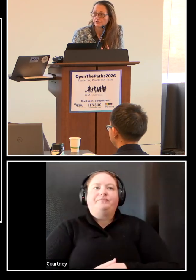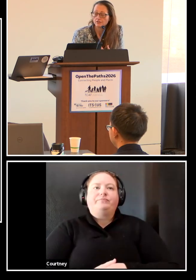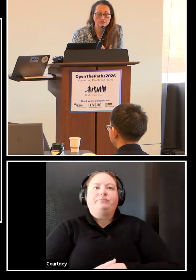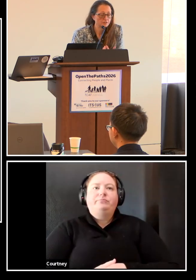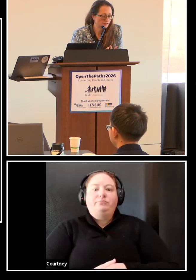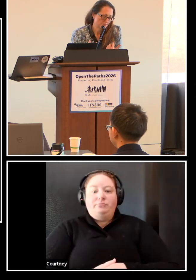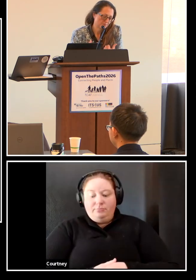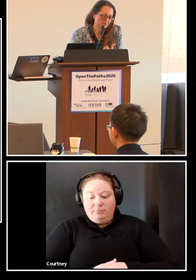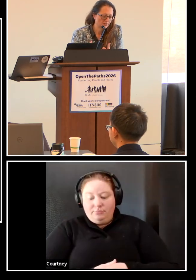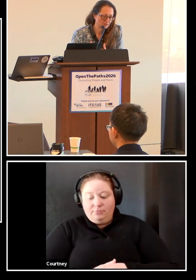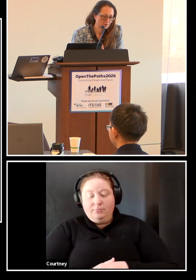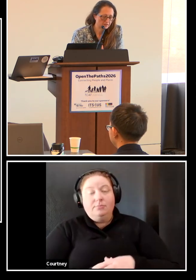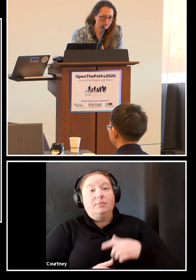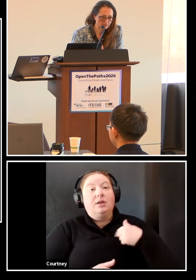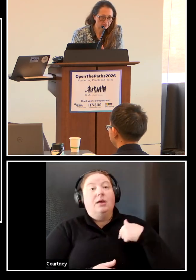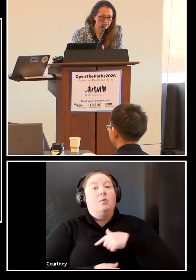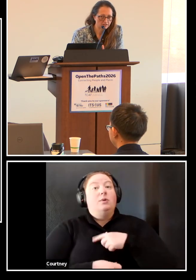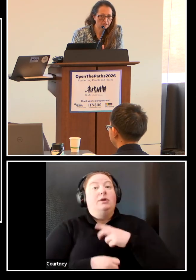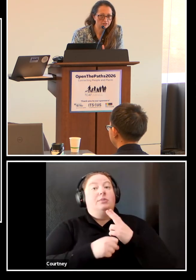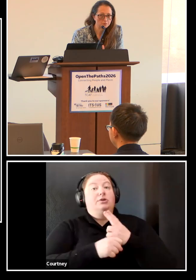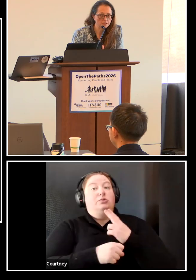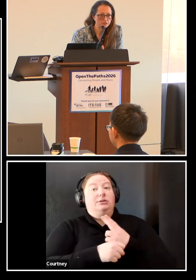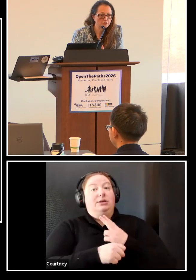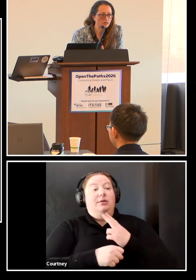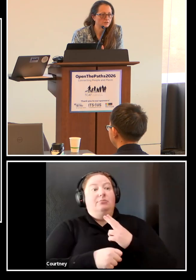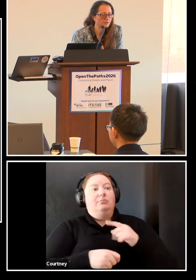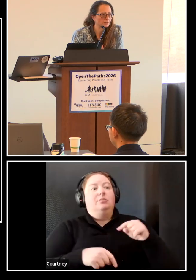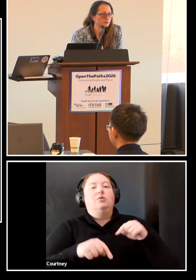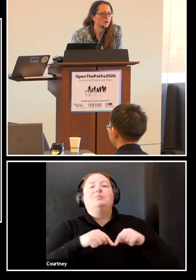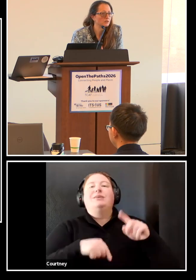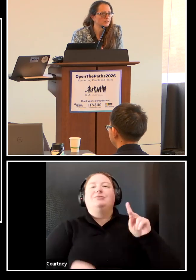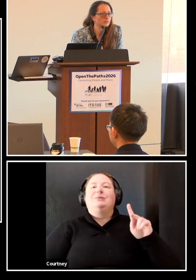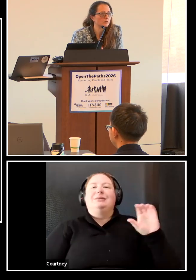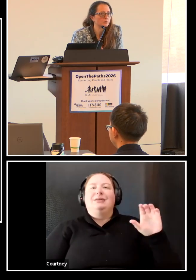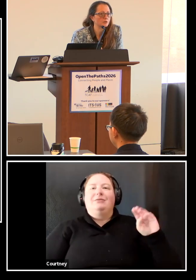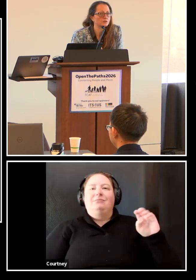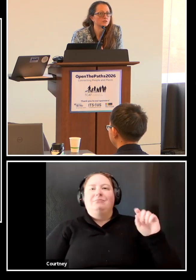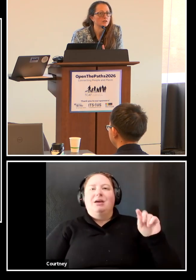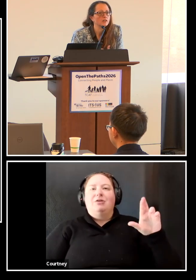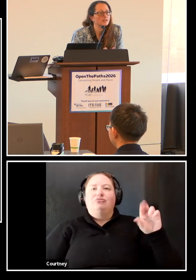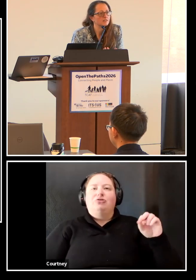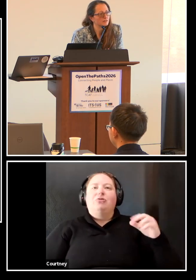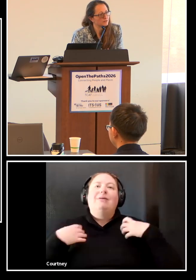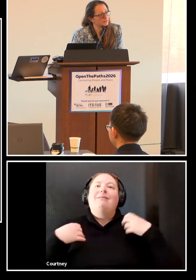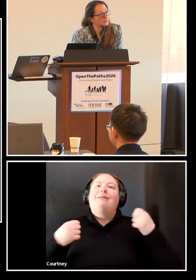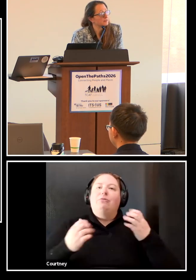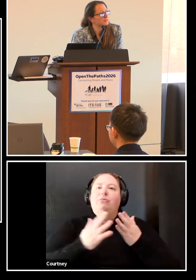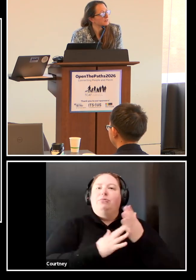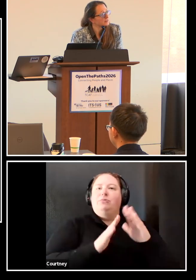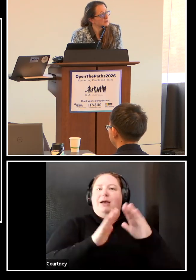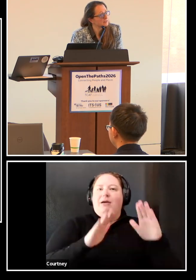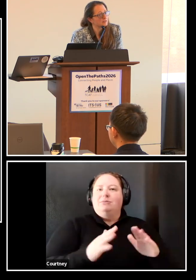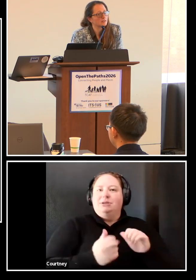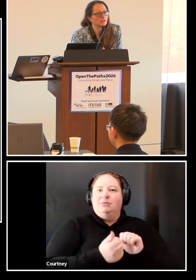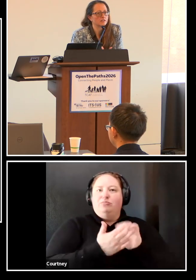also going back to the King County Metro Health through Housing approach. These 15 facilities that